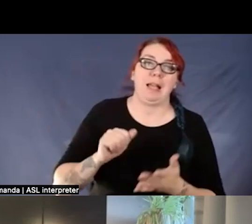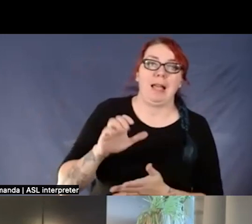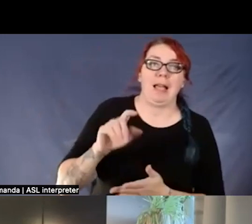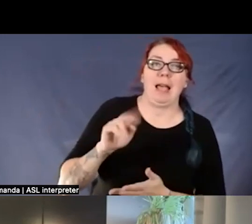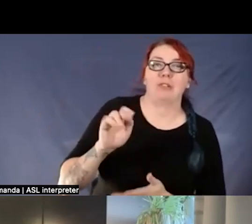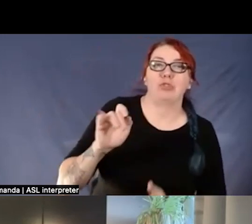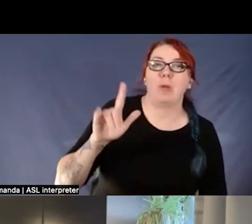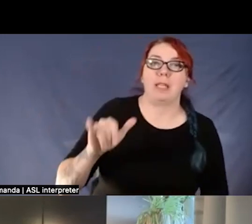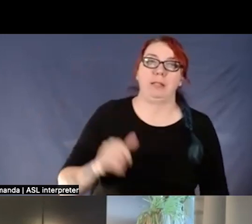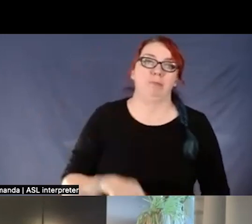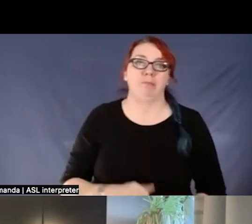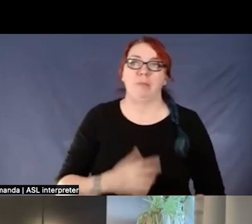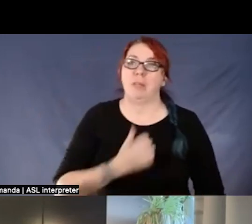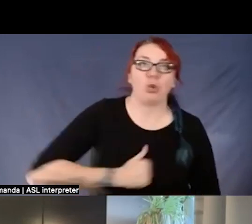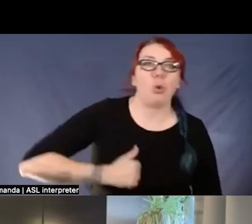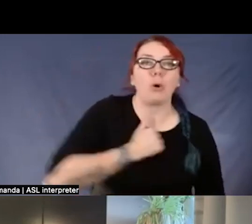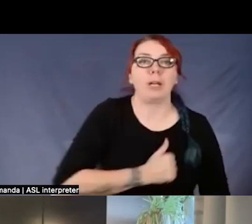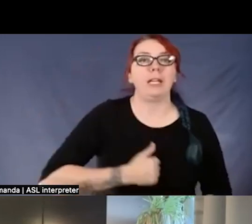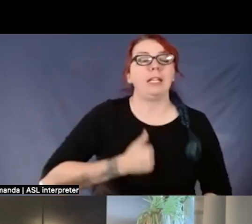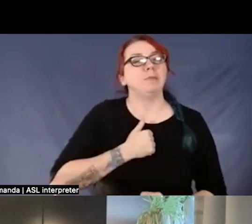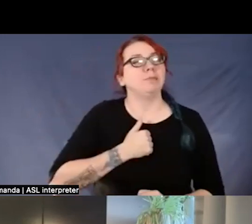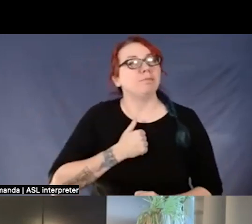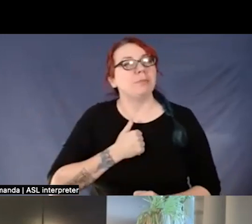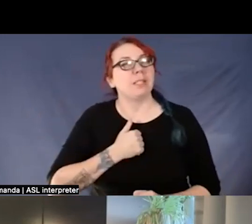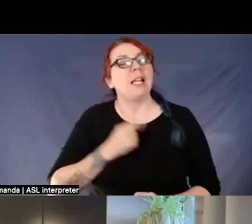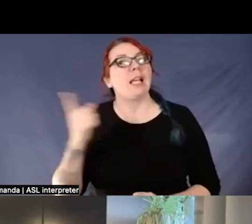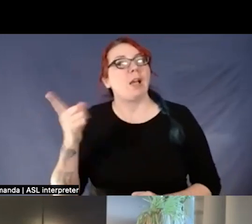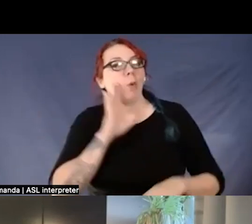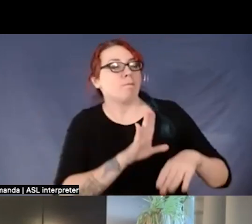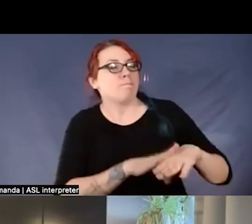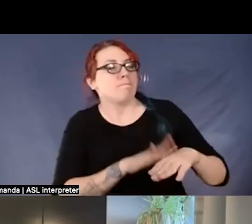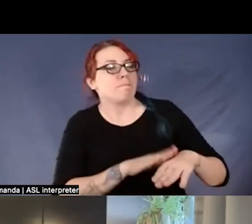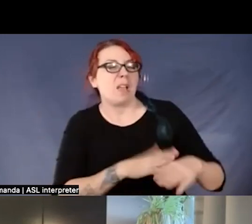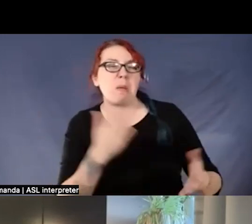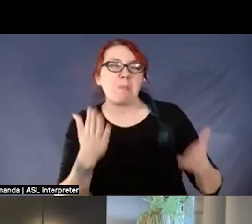want to make as the email sender. And it also, if you hover over, gives you additional information